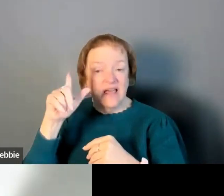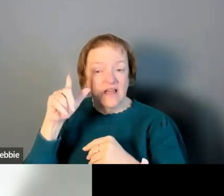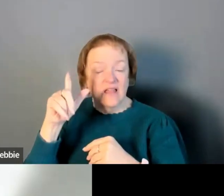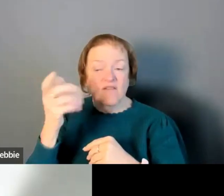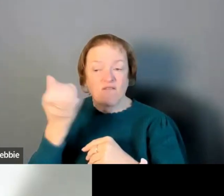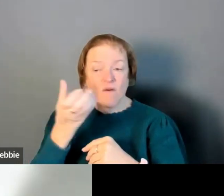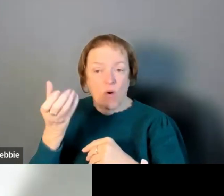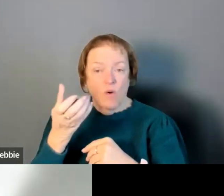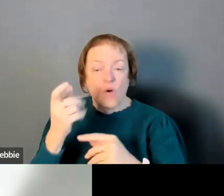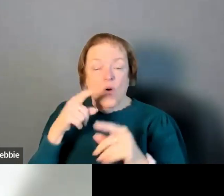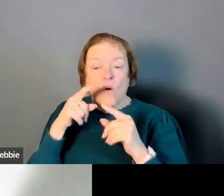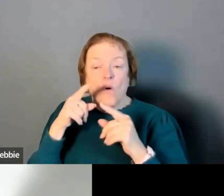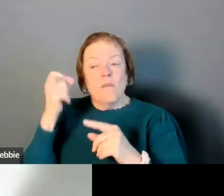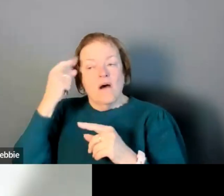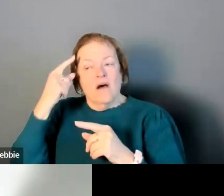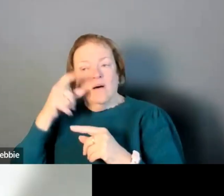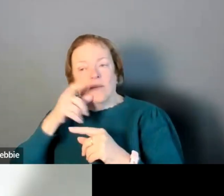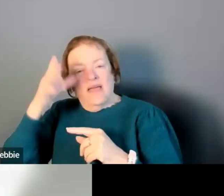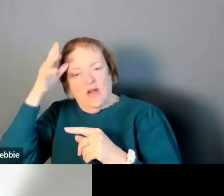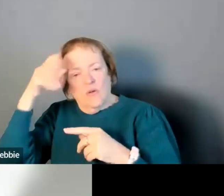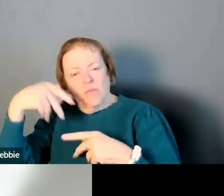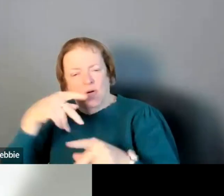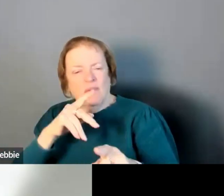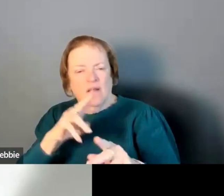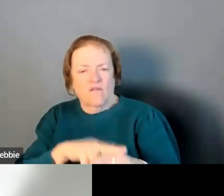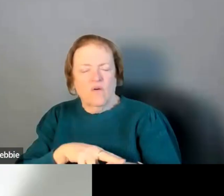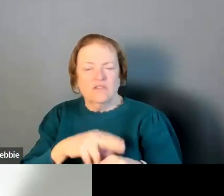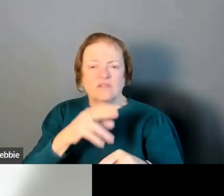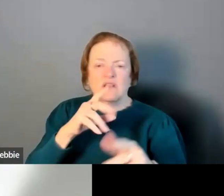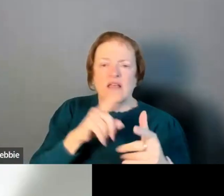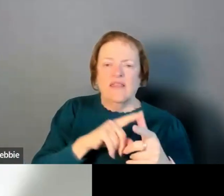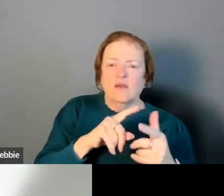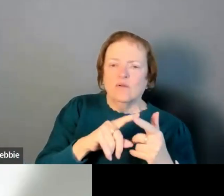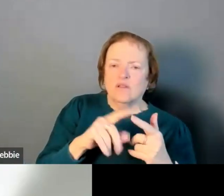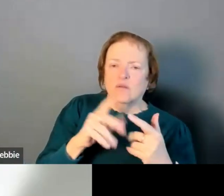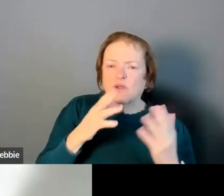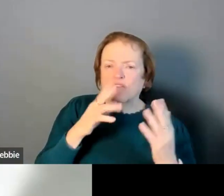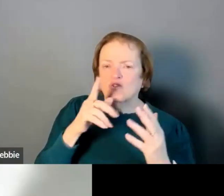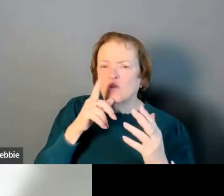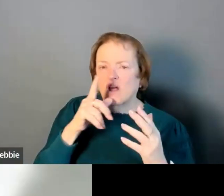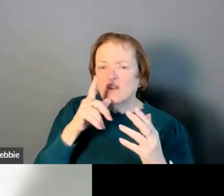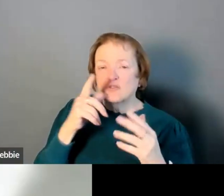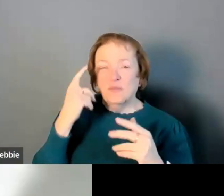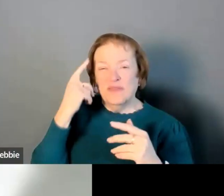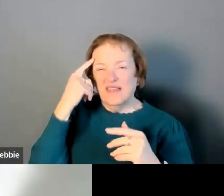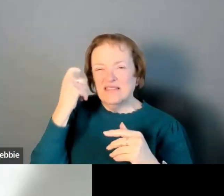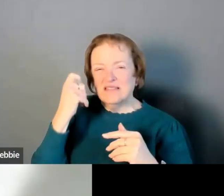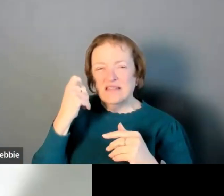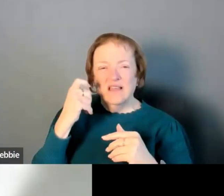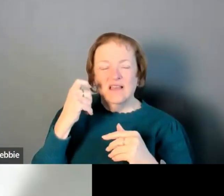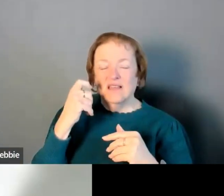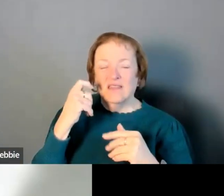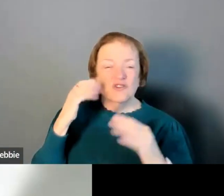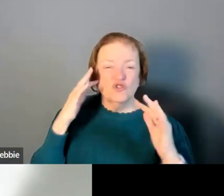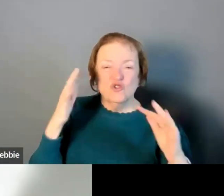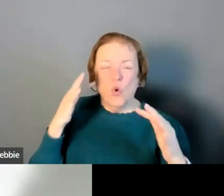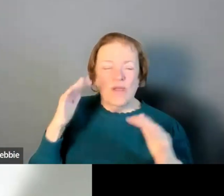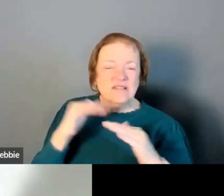While they are at lunch, because, you know, when we are at lunch, we say, do not take the mic because the noise is too that it is too much, and the teacher wants to put it on the charger if